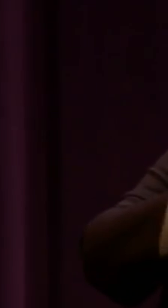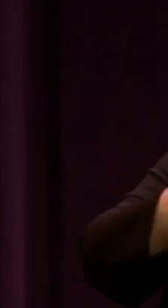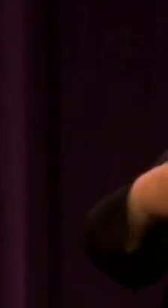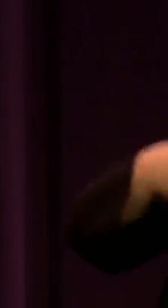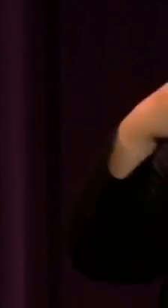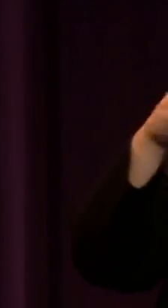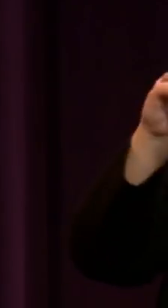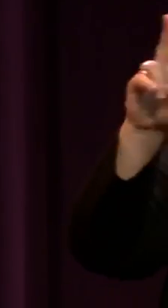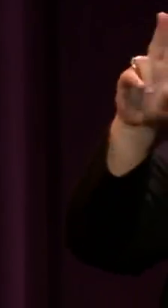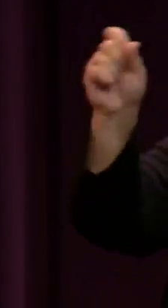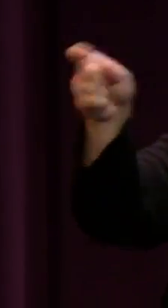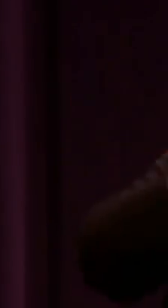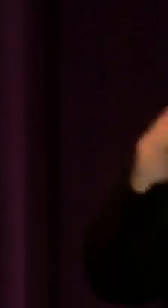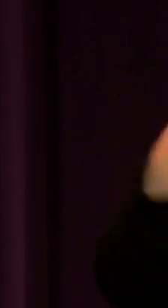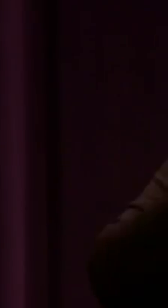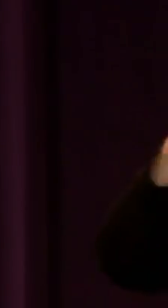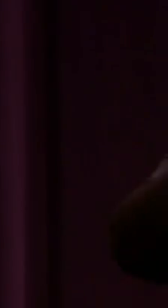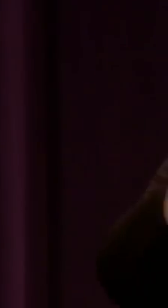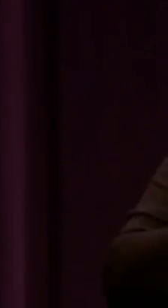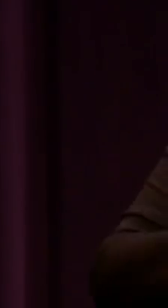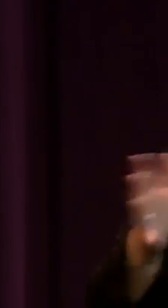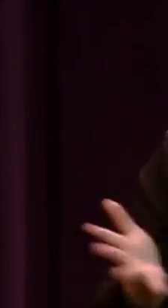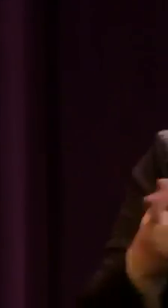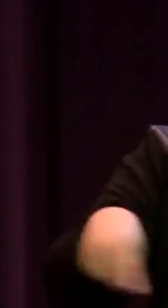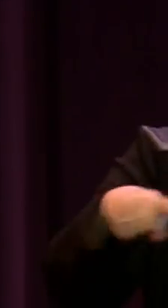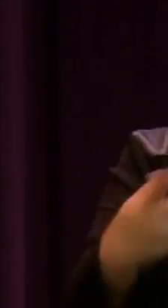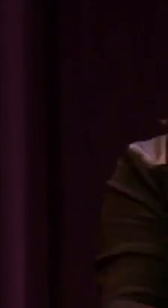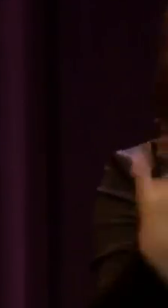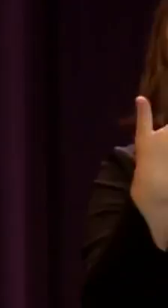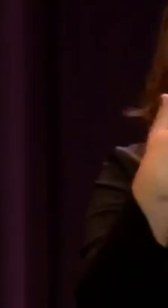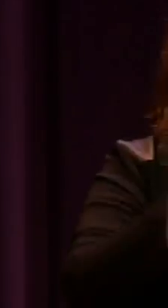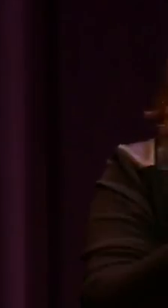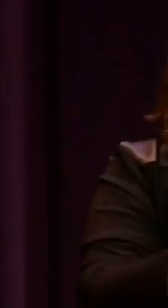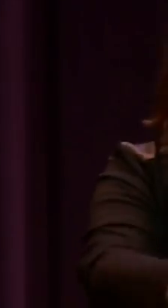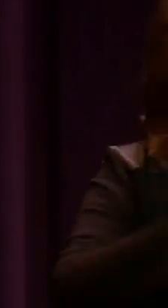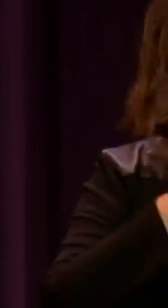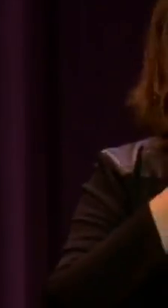SO I URGE YOU THIS MORNING TO MAKE THAT DEMAND AND AS YOU DO